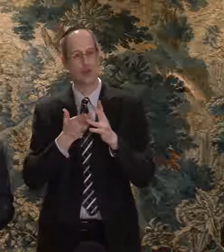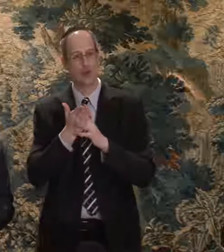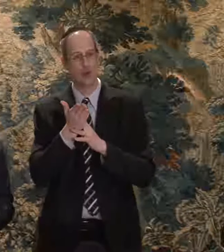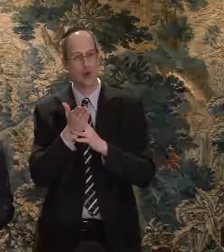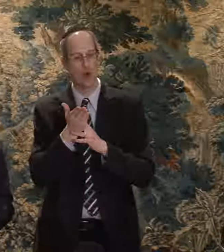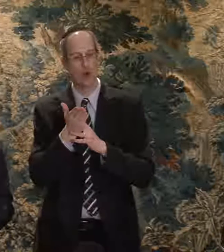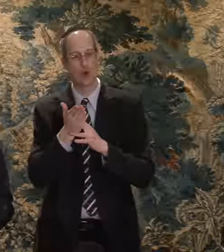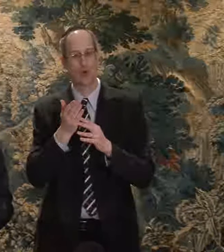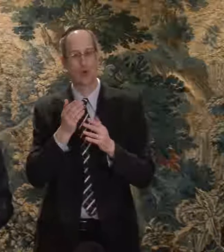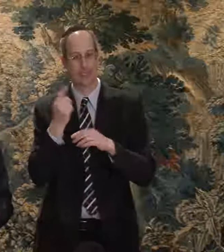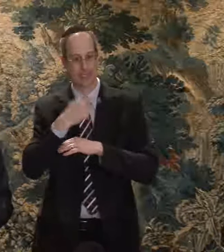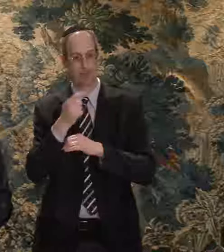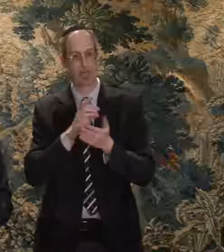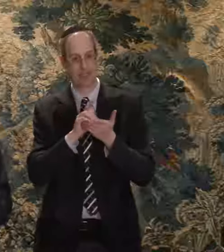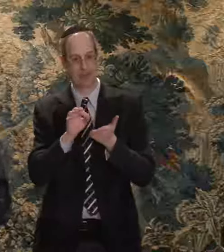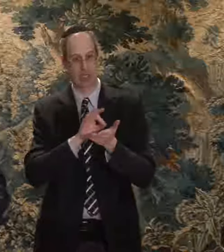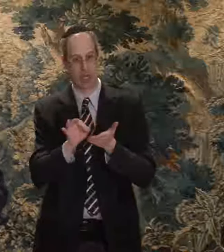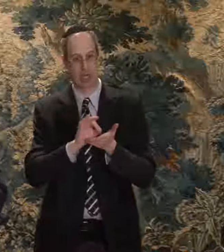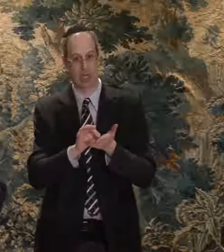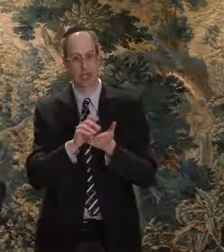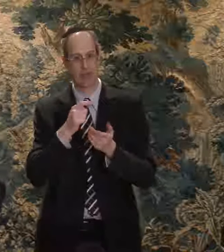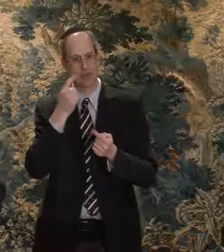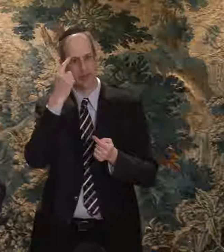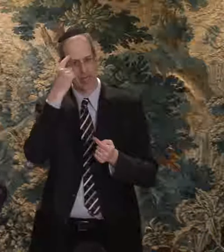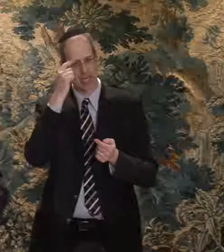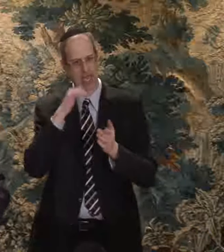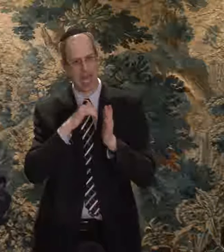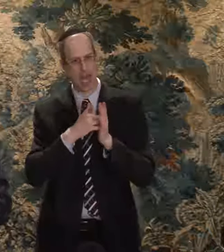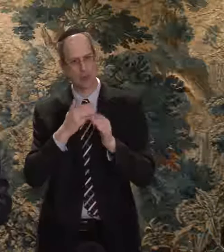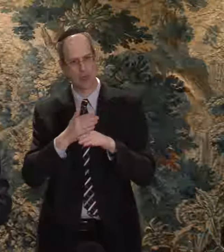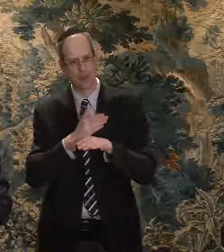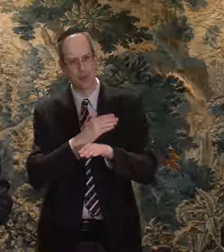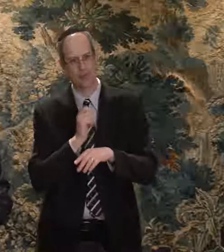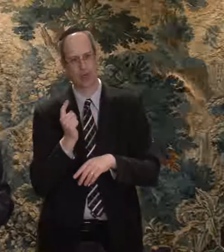this your mace fira we have to think how are we going to improve ourselves we